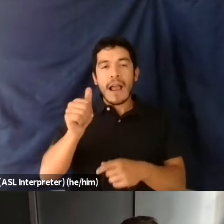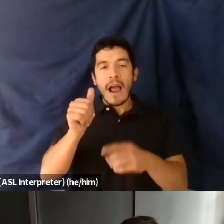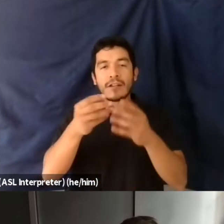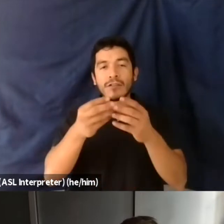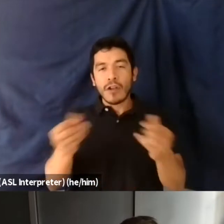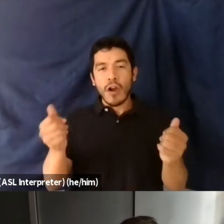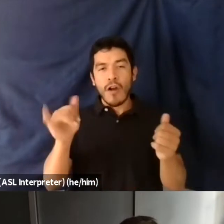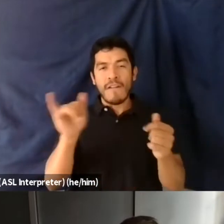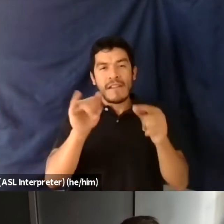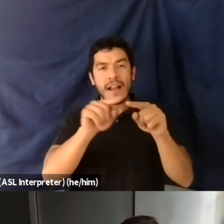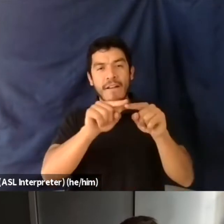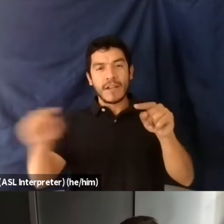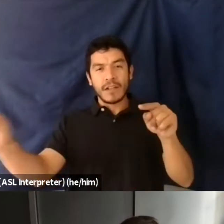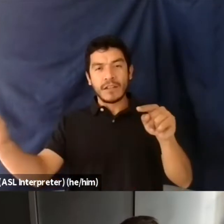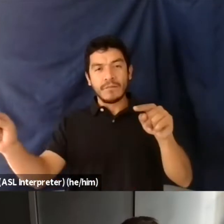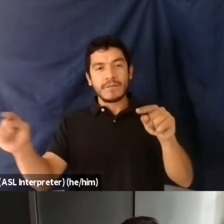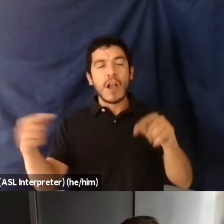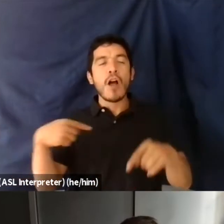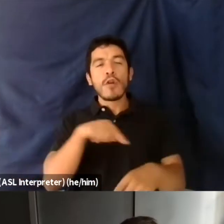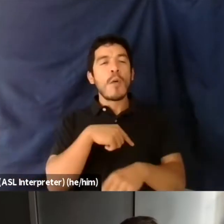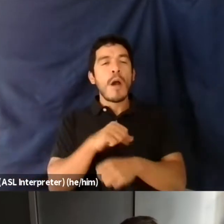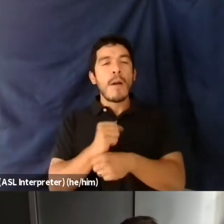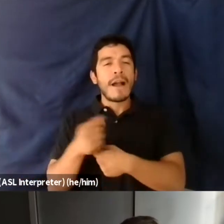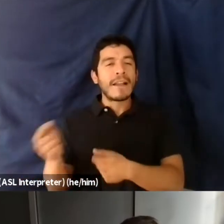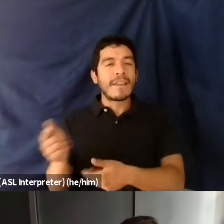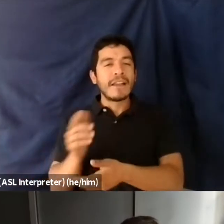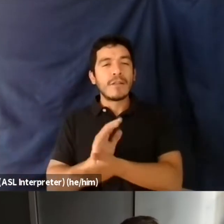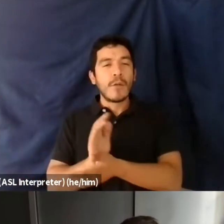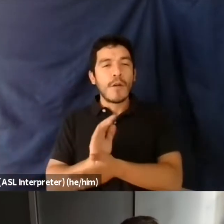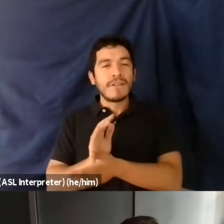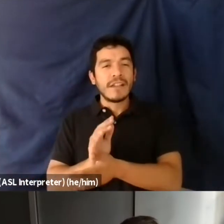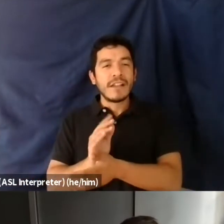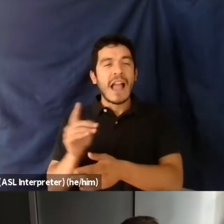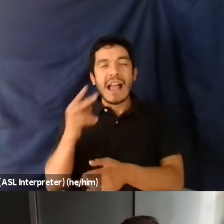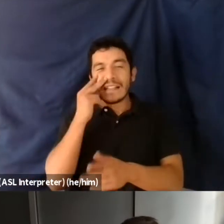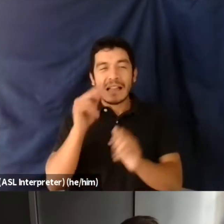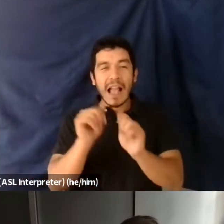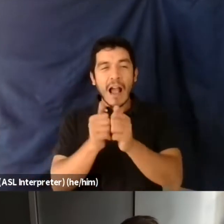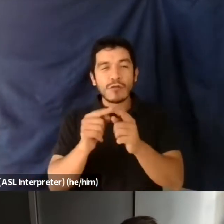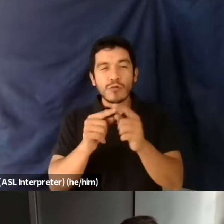lyrical movements and then see how they needed to be stitched together afterwards.